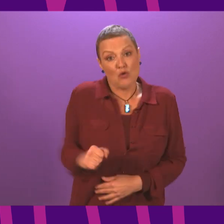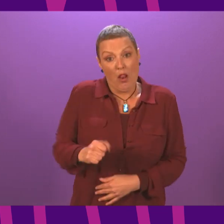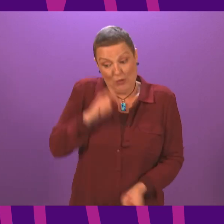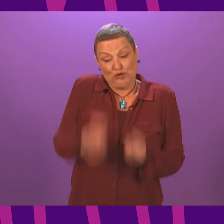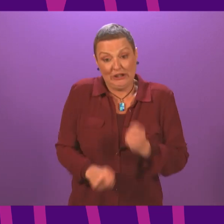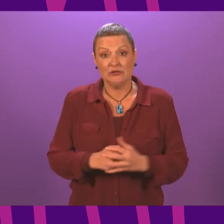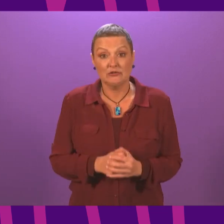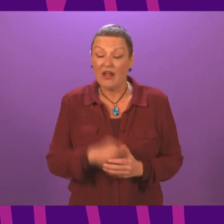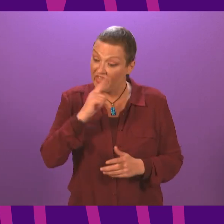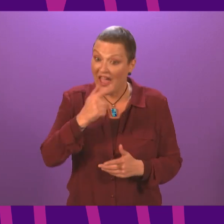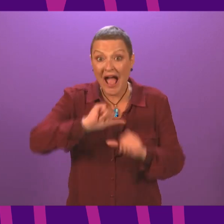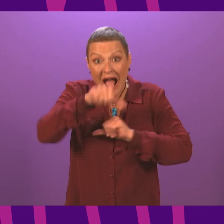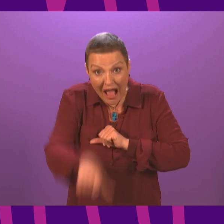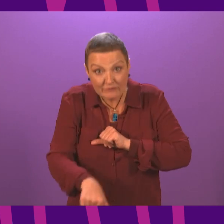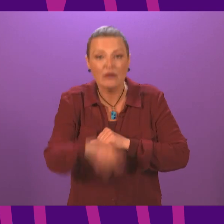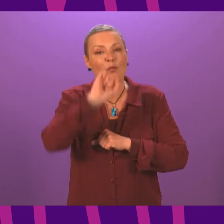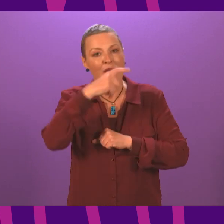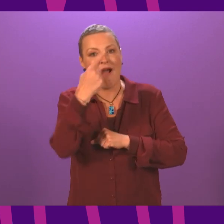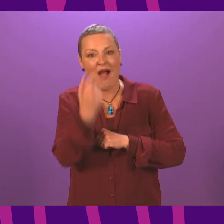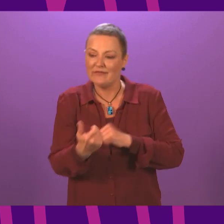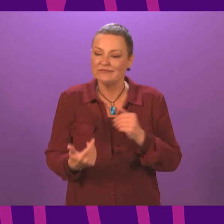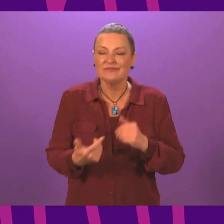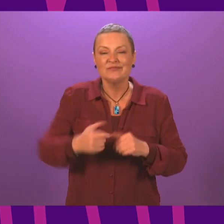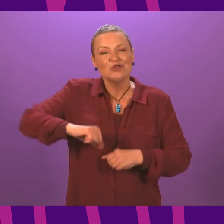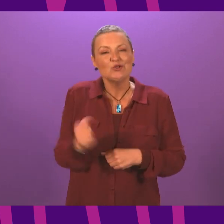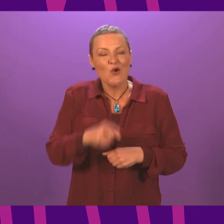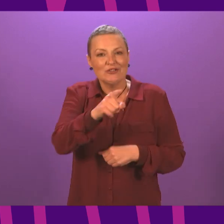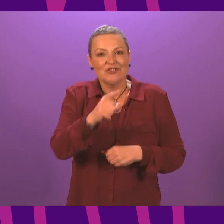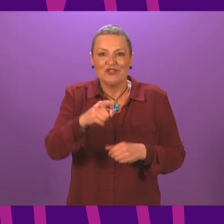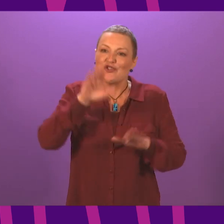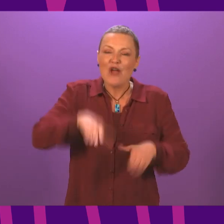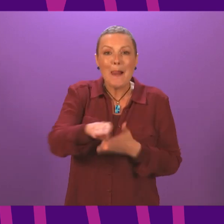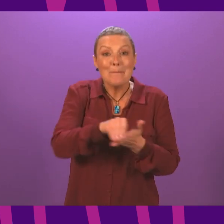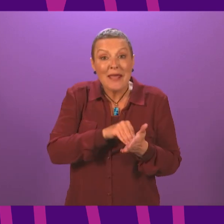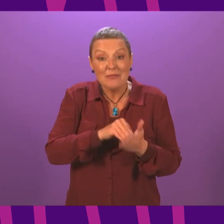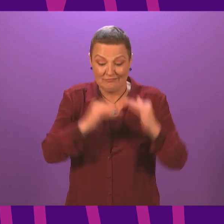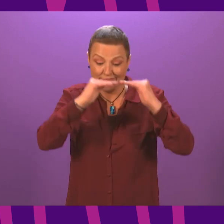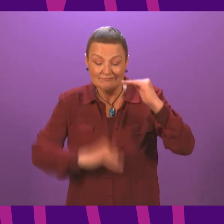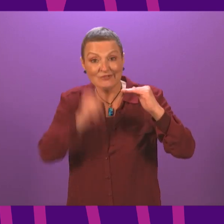roll out the Scottish child payment to under 16s and help lift 30,000 children out of poverty.